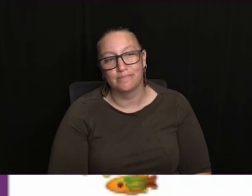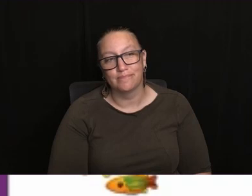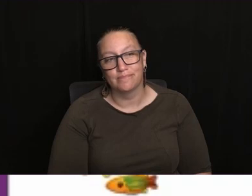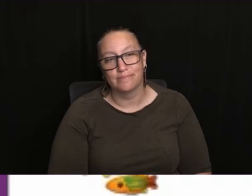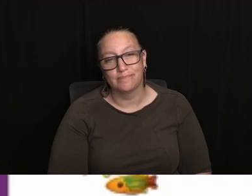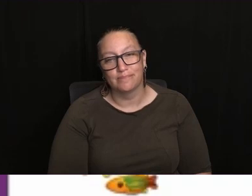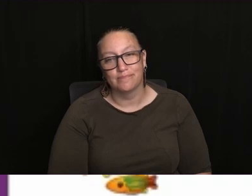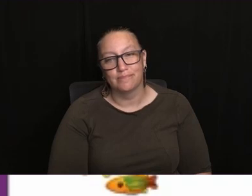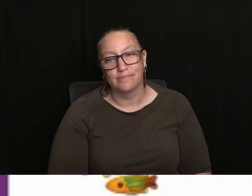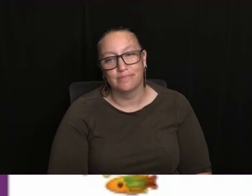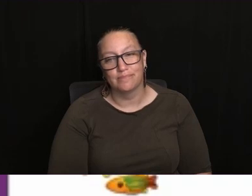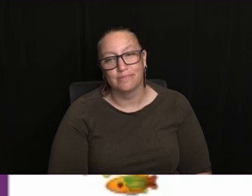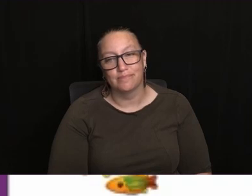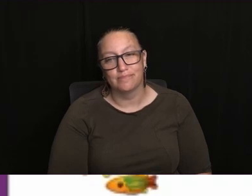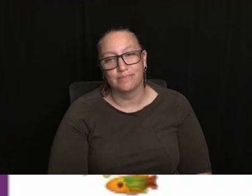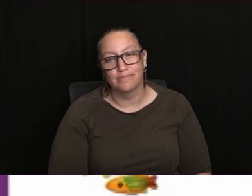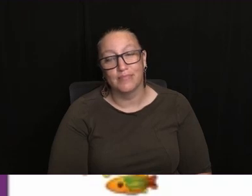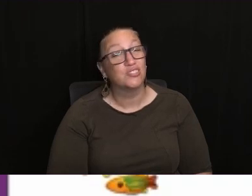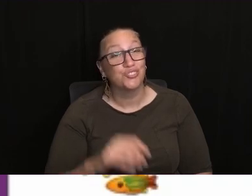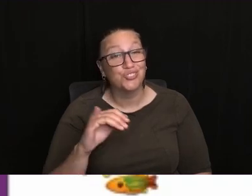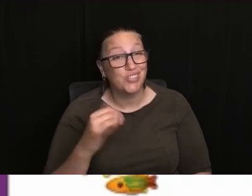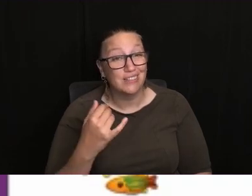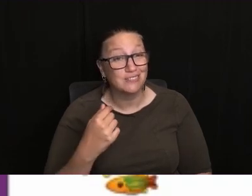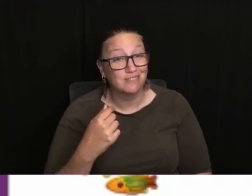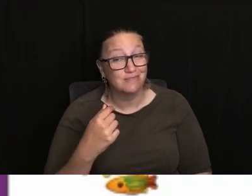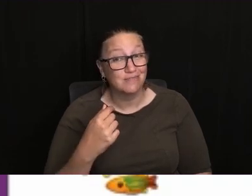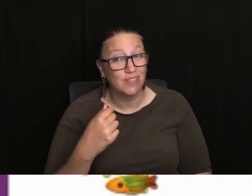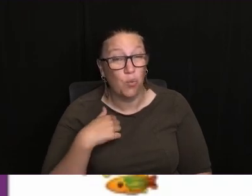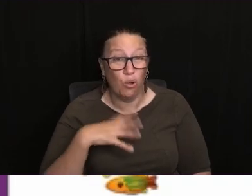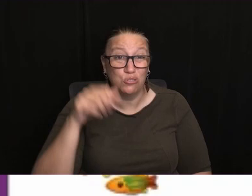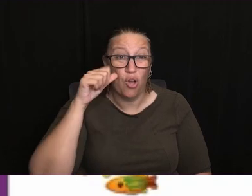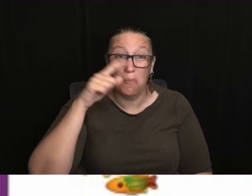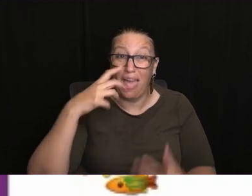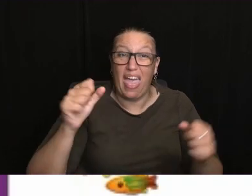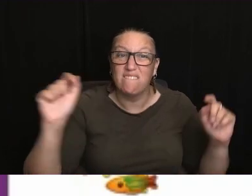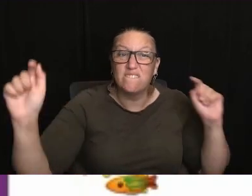just to know that there's people out there with who could support us in different ways